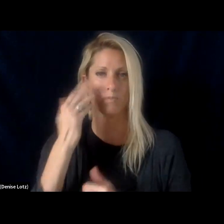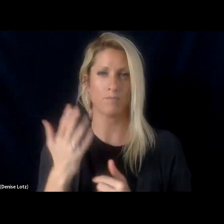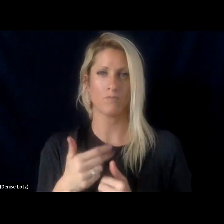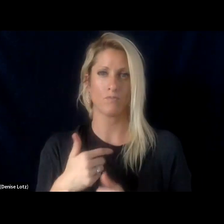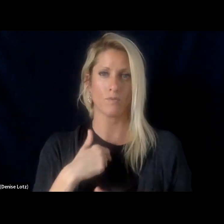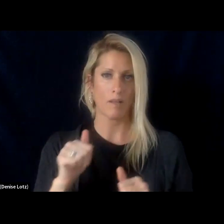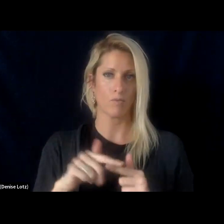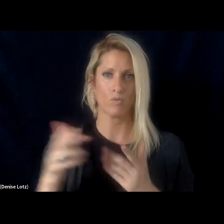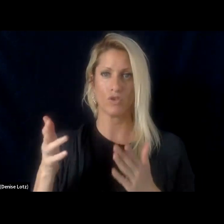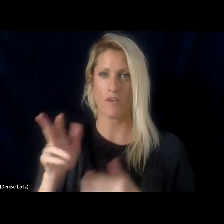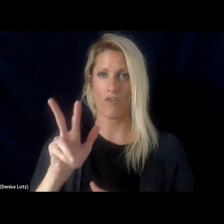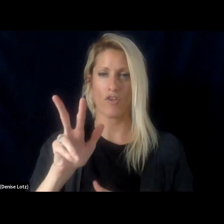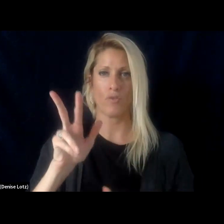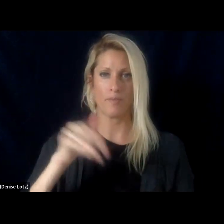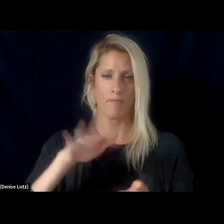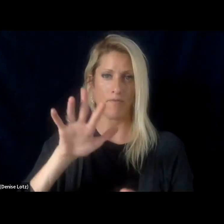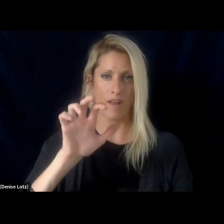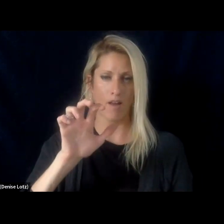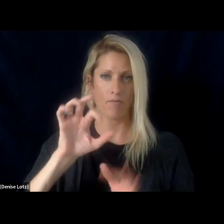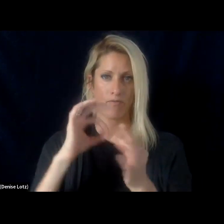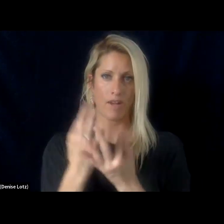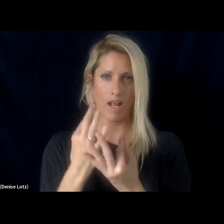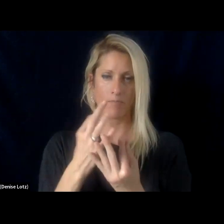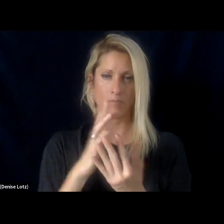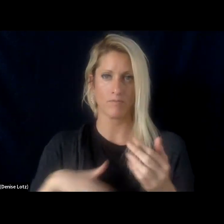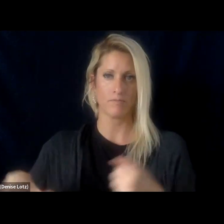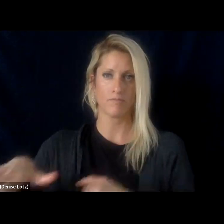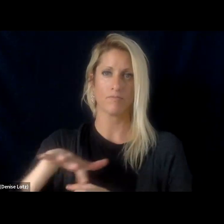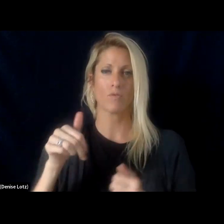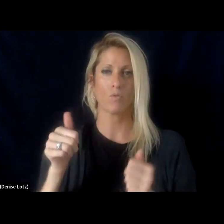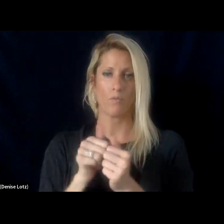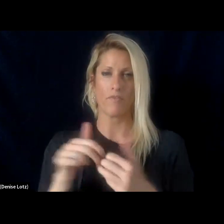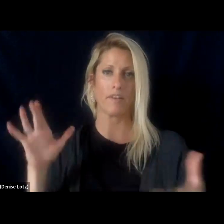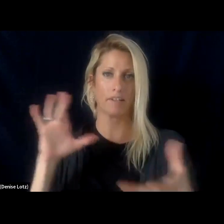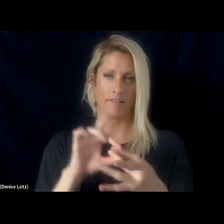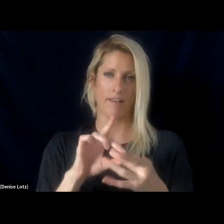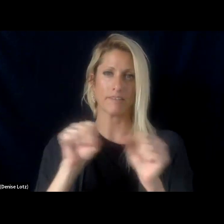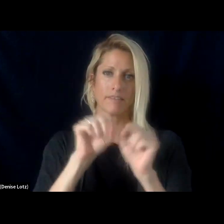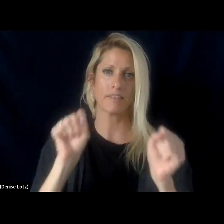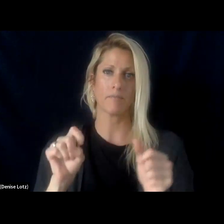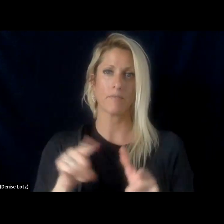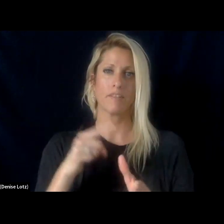serving 3,500 families any pro county through our boiling connect system. Then we augmented